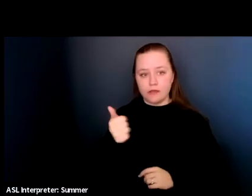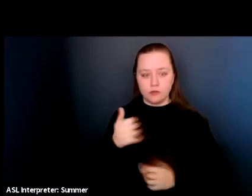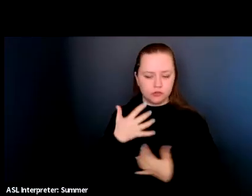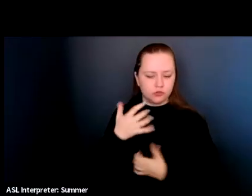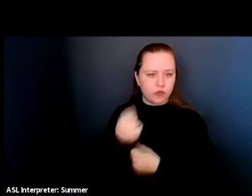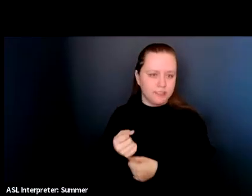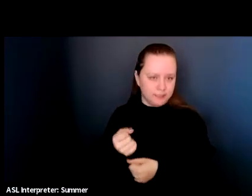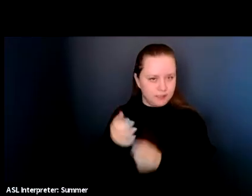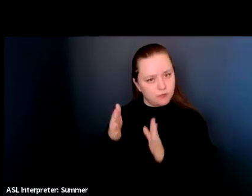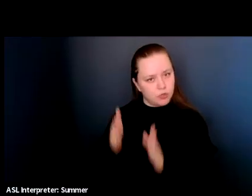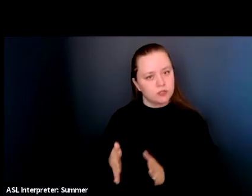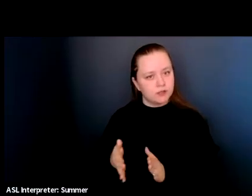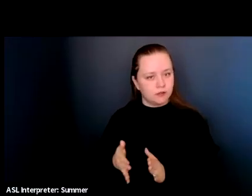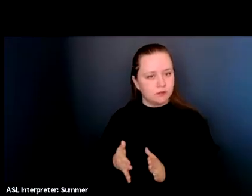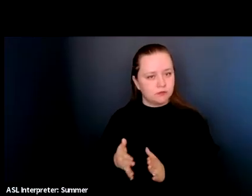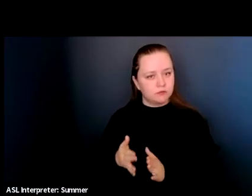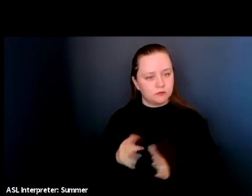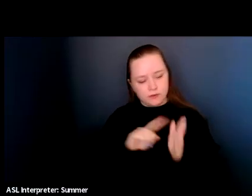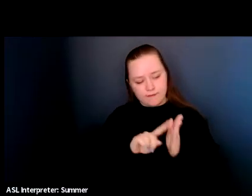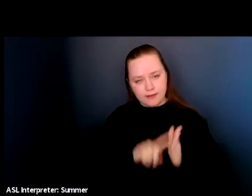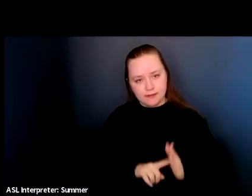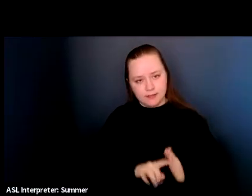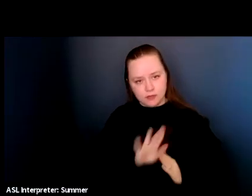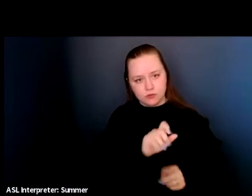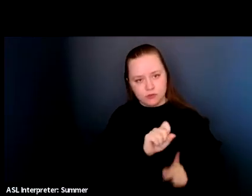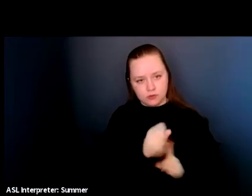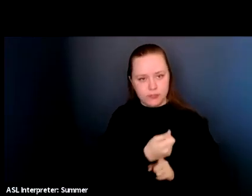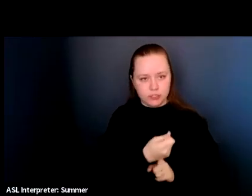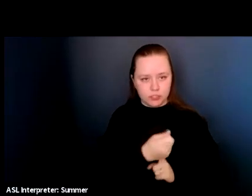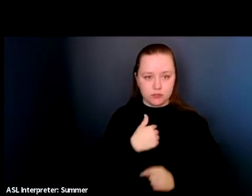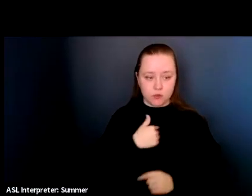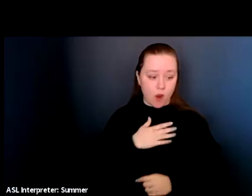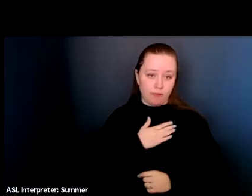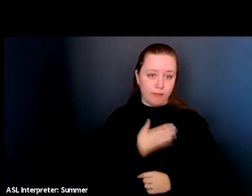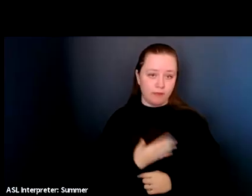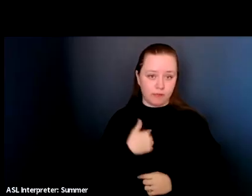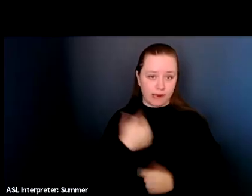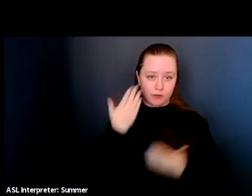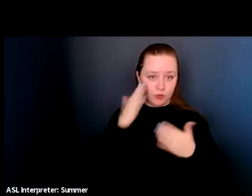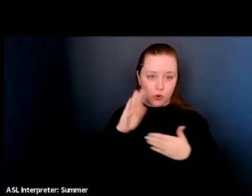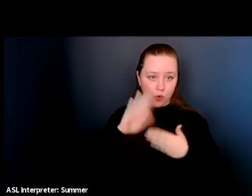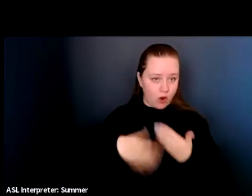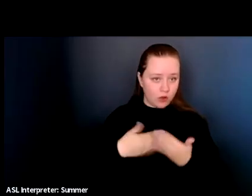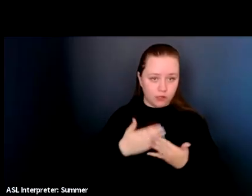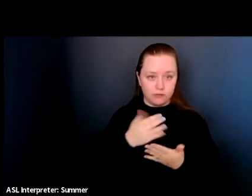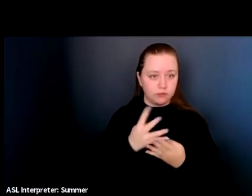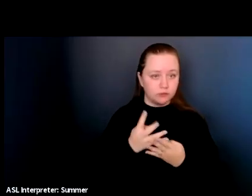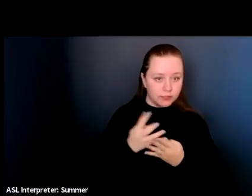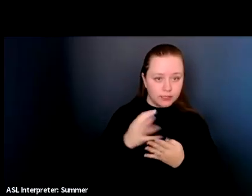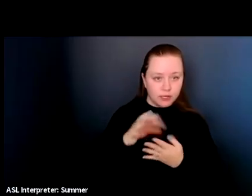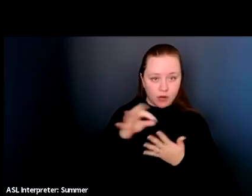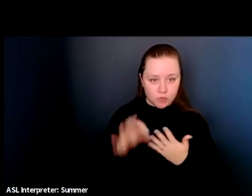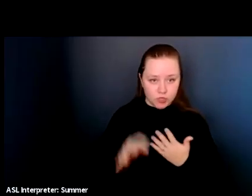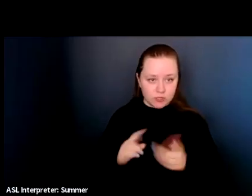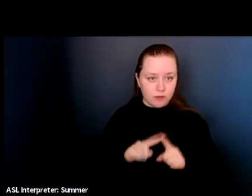to investigate that. So I'll admit that I don't know all the screening options that are out there, but I would say probably that